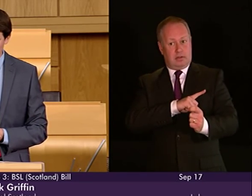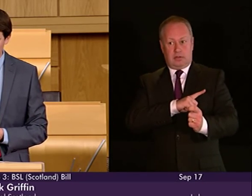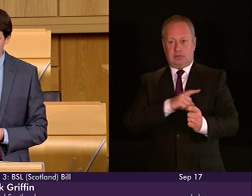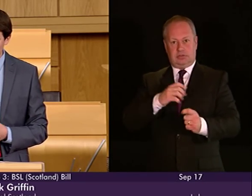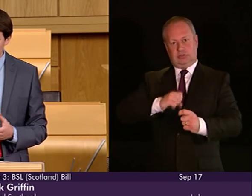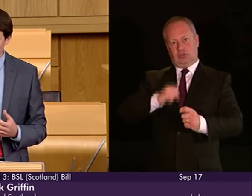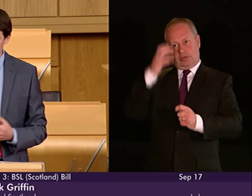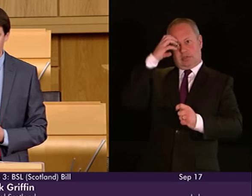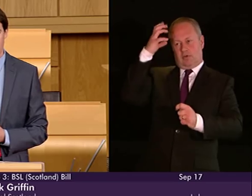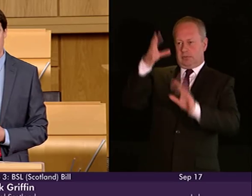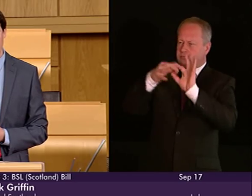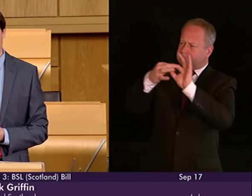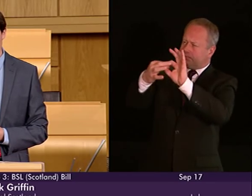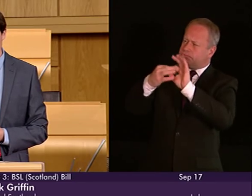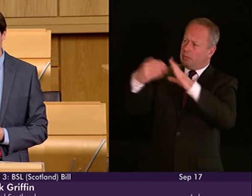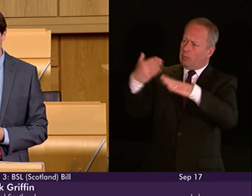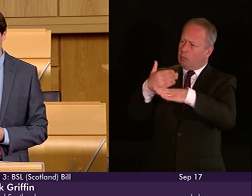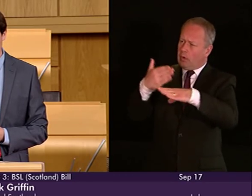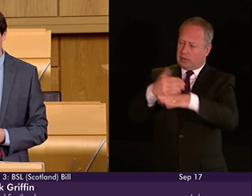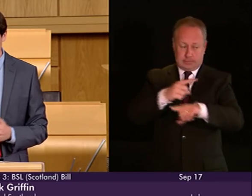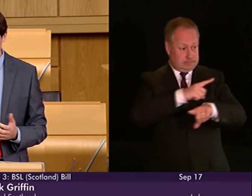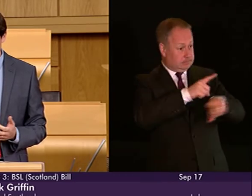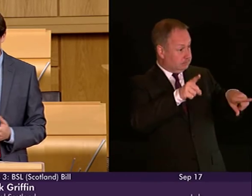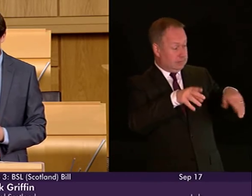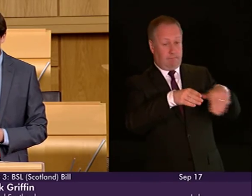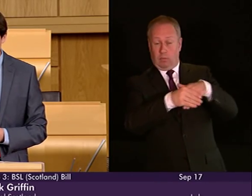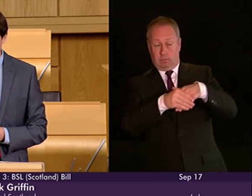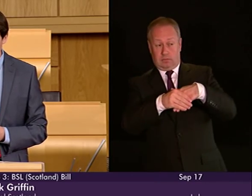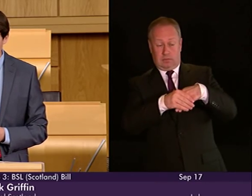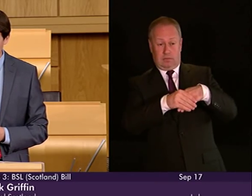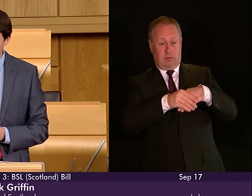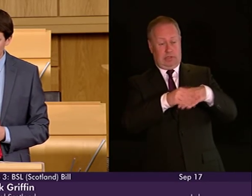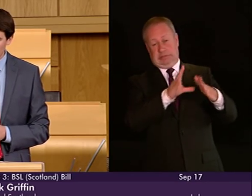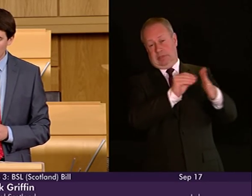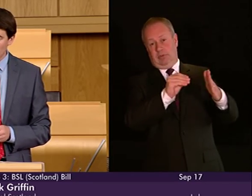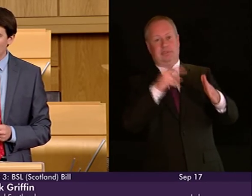Government and valuable contributions from stakeholders such as Deafblind Scotland. However,